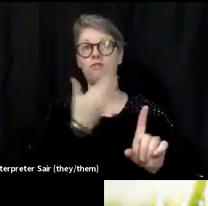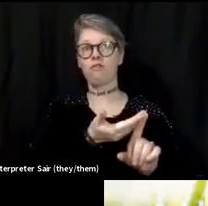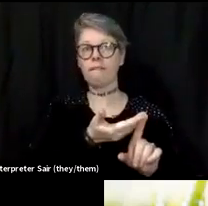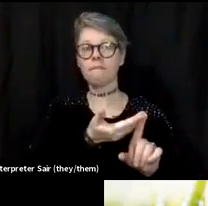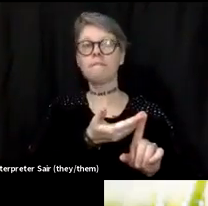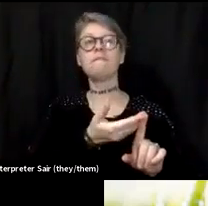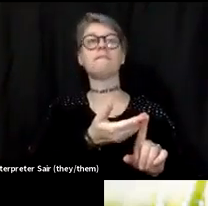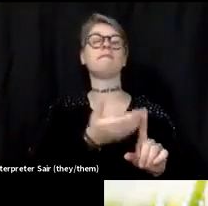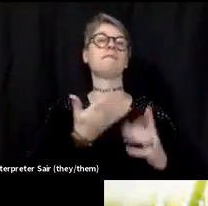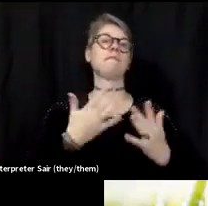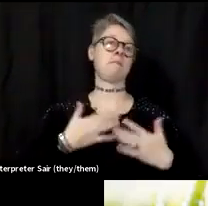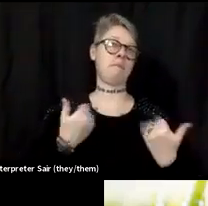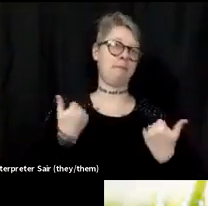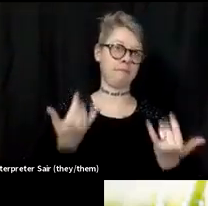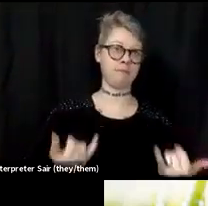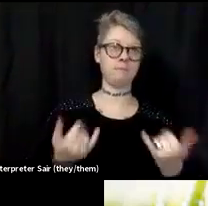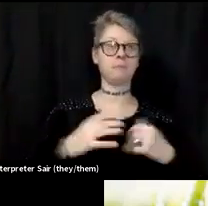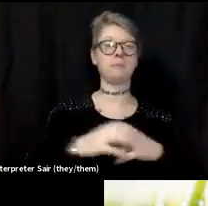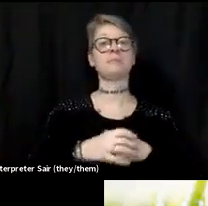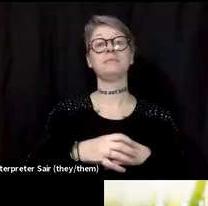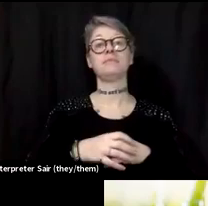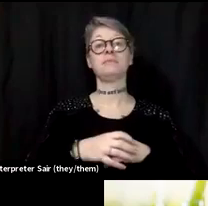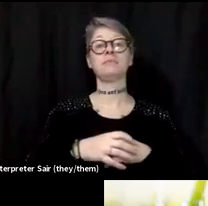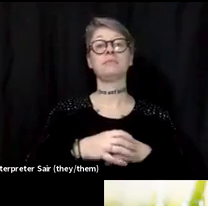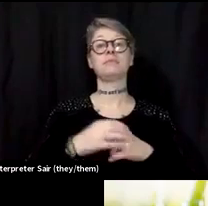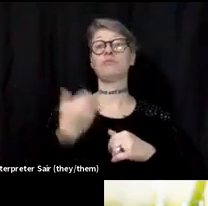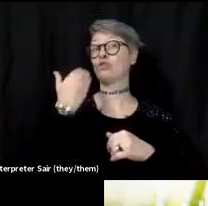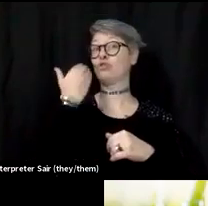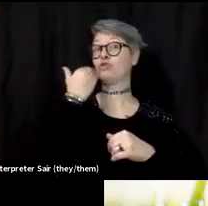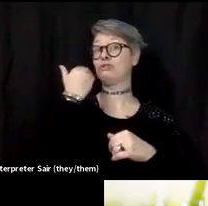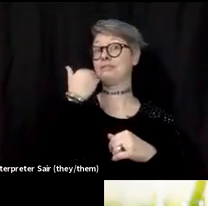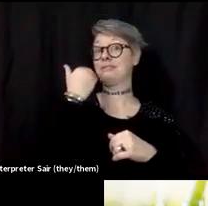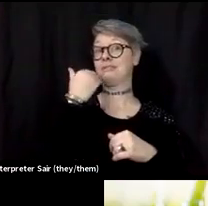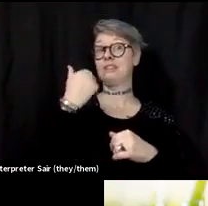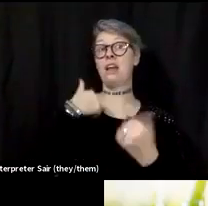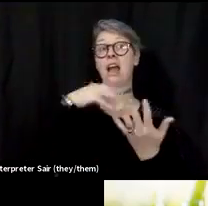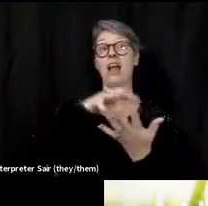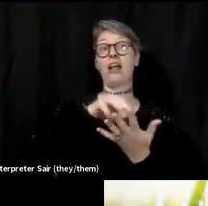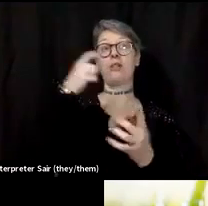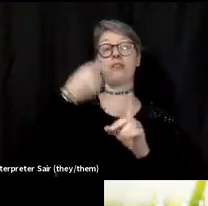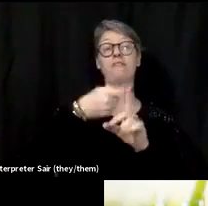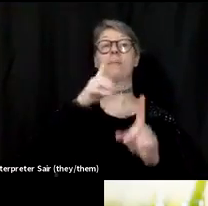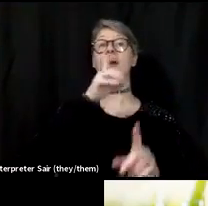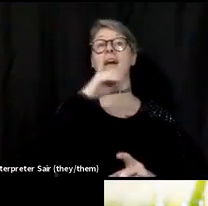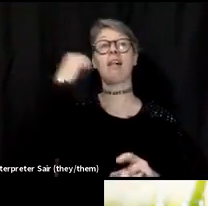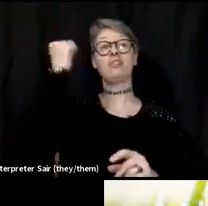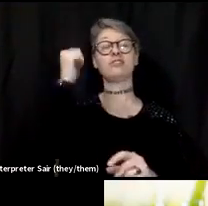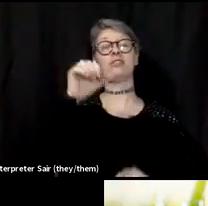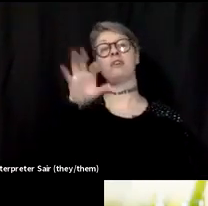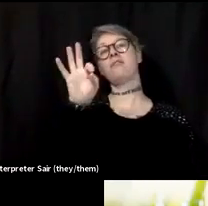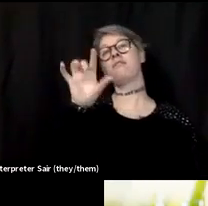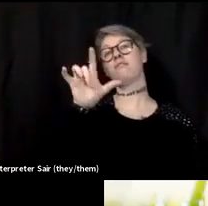from our from or where that I've land from or where that I've landed now in my life, and. and I have learned recently and I have learned recently from